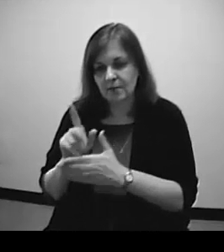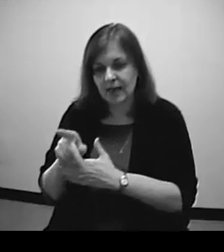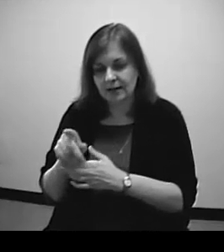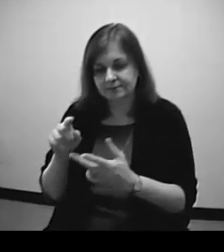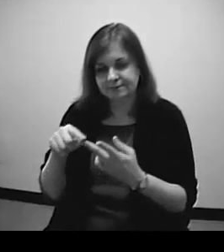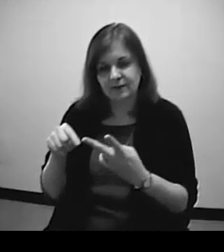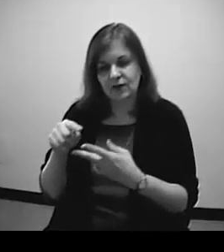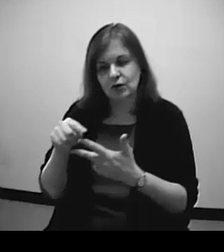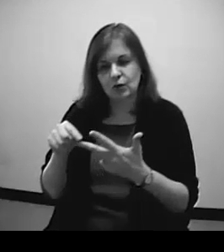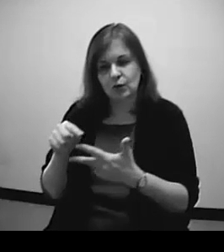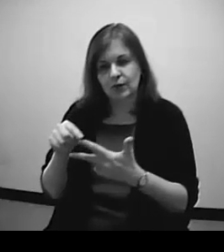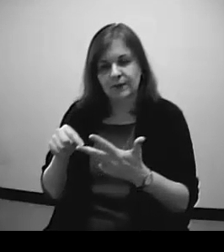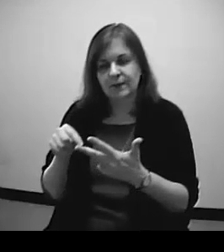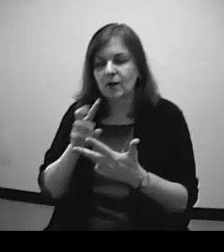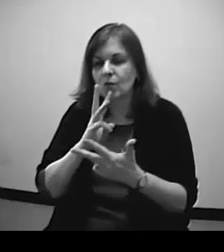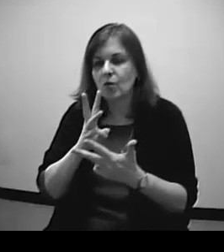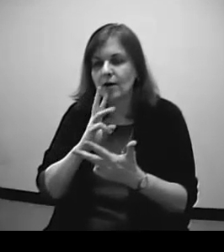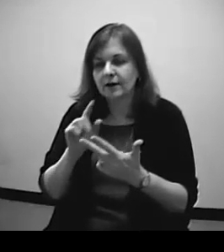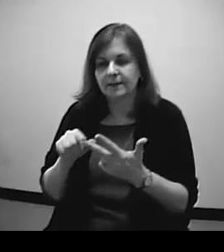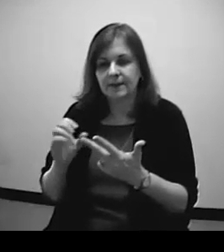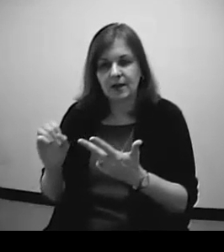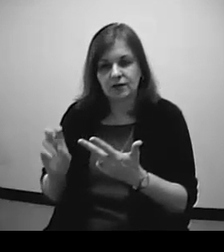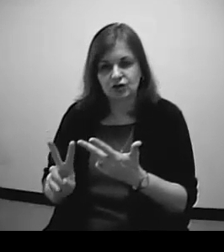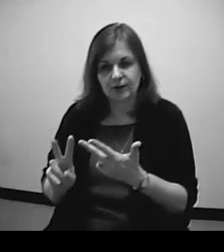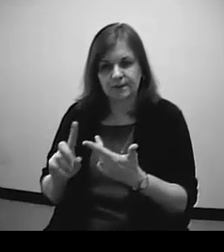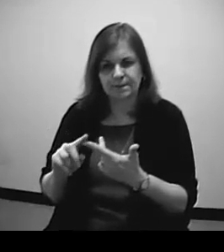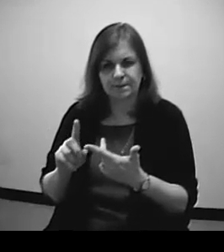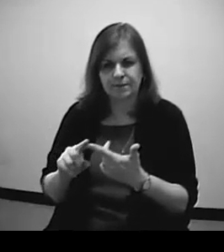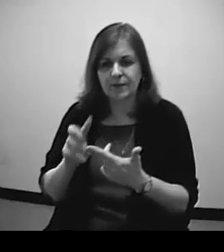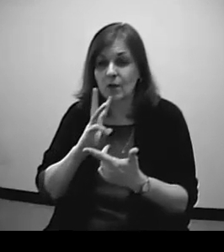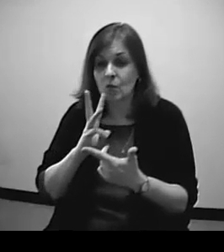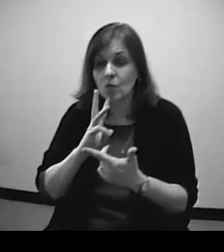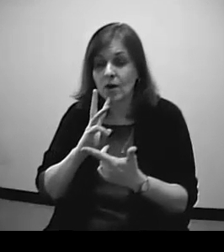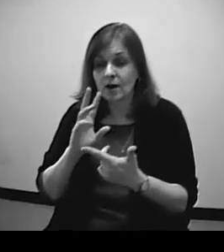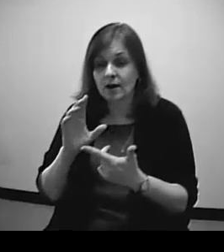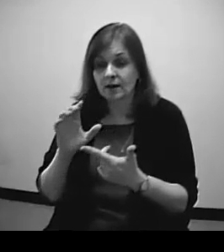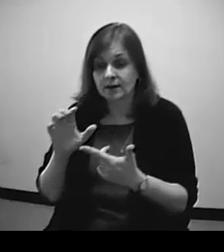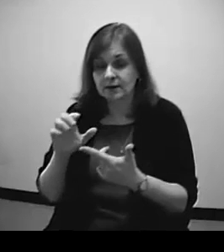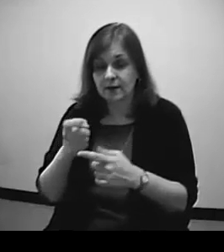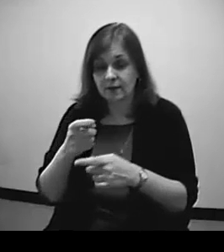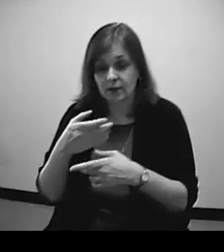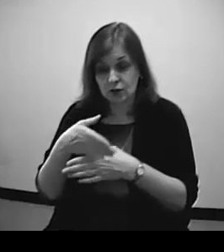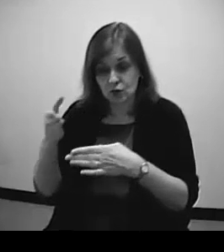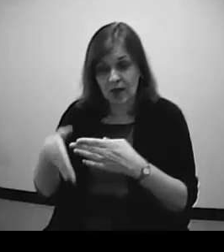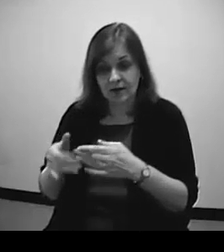are water and oxygen now this water that is produced